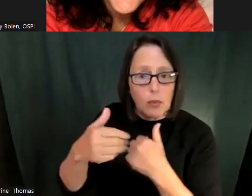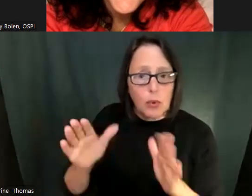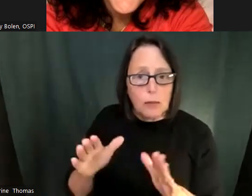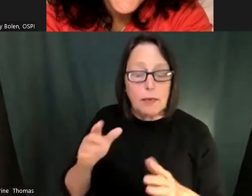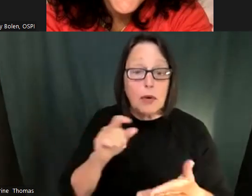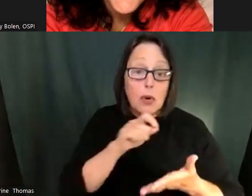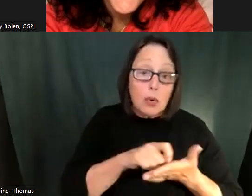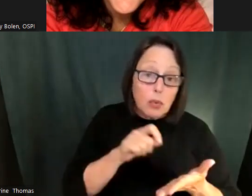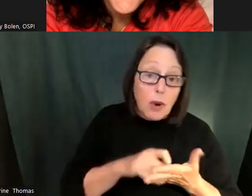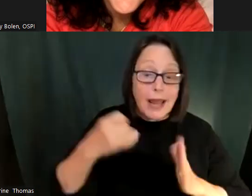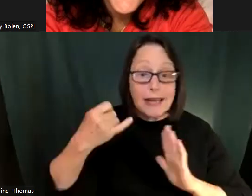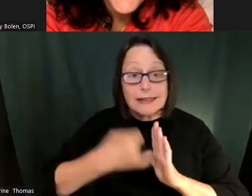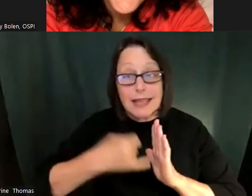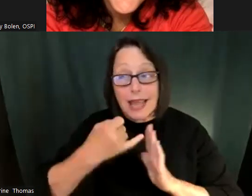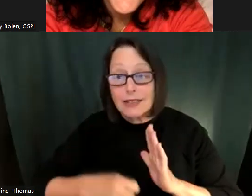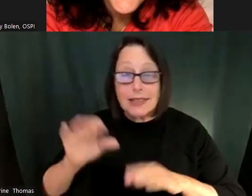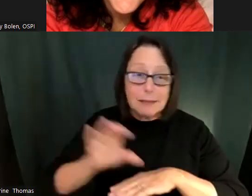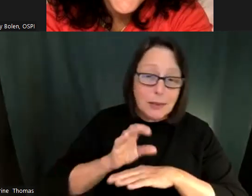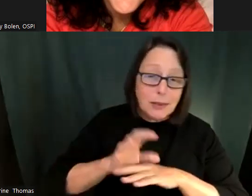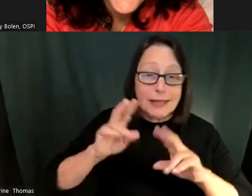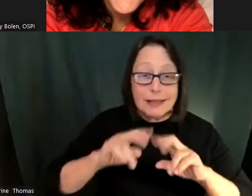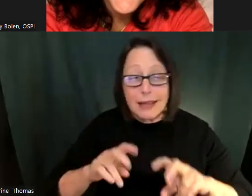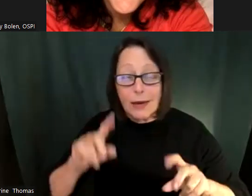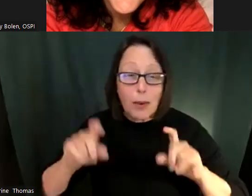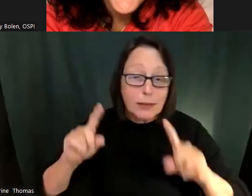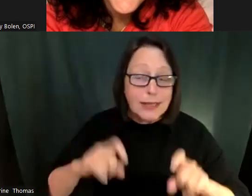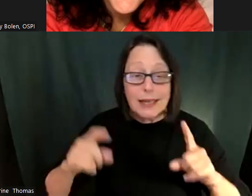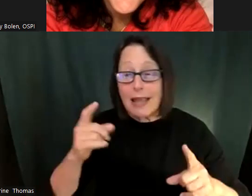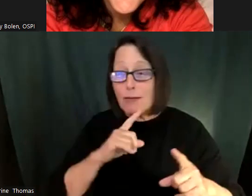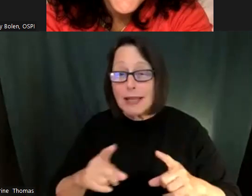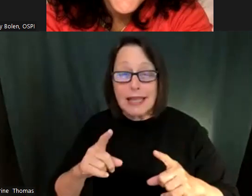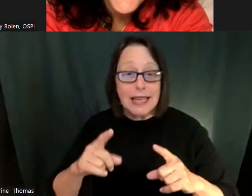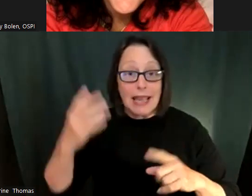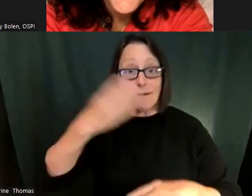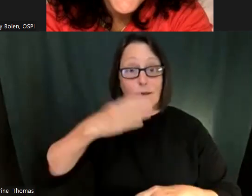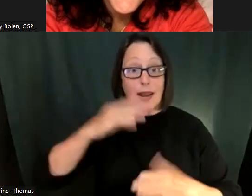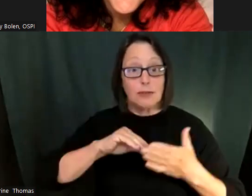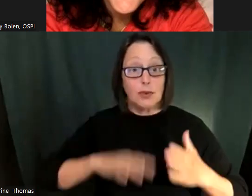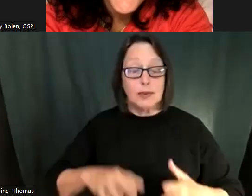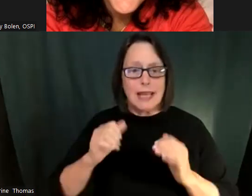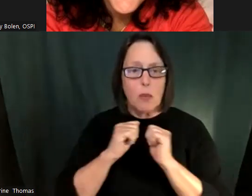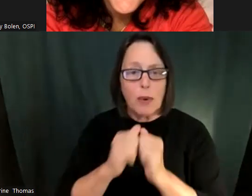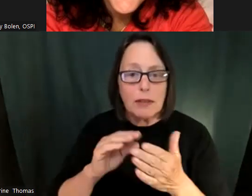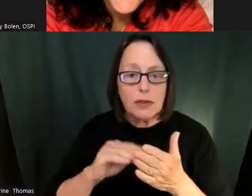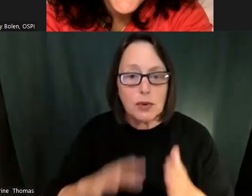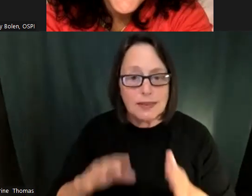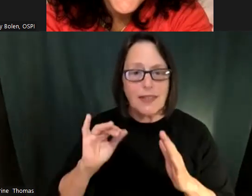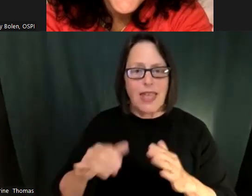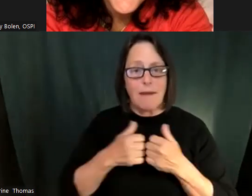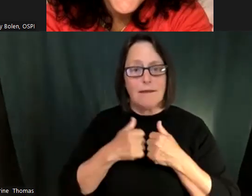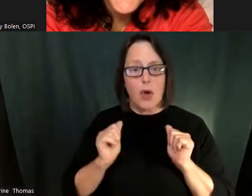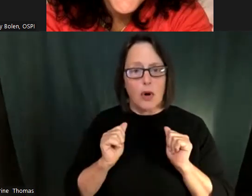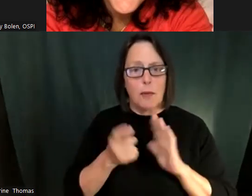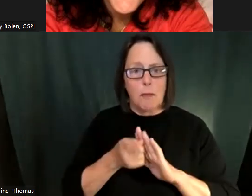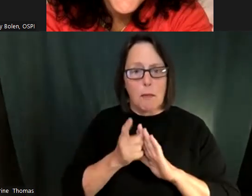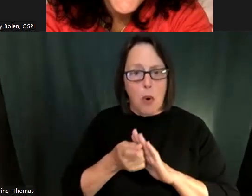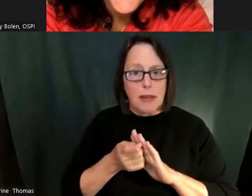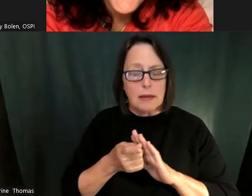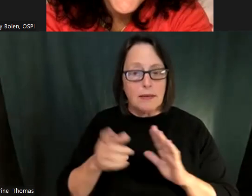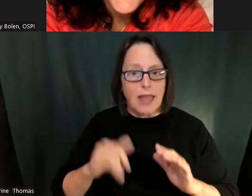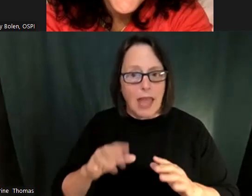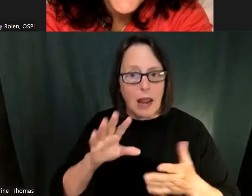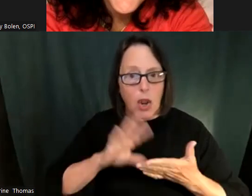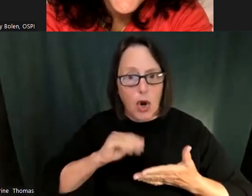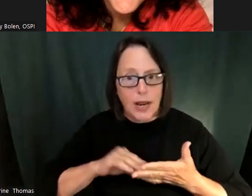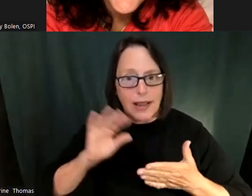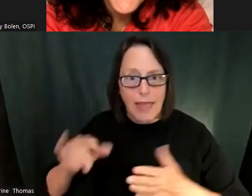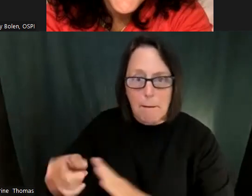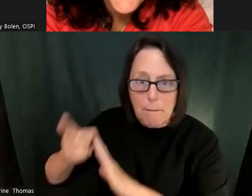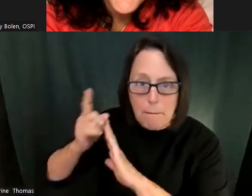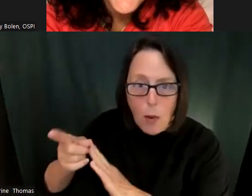Yeah, just in my experience, I've seen also teacher candidates just choose to be more transparent and Be clear about what they're doing in their beliefs and why they're doing it and being transparent about who they are in the room.